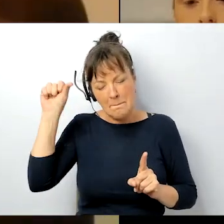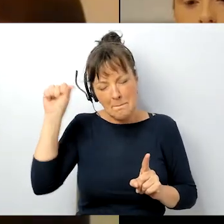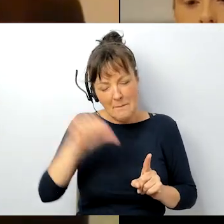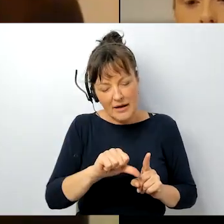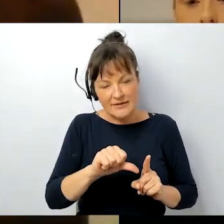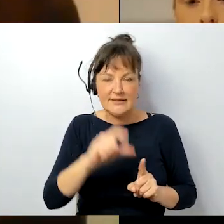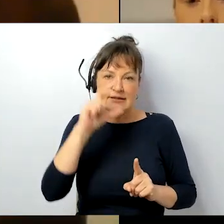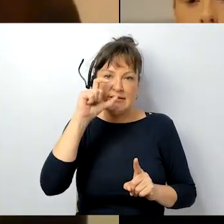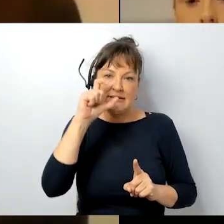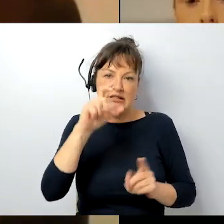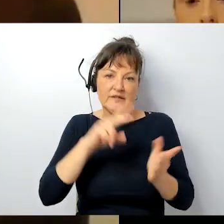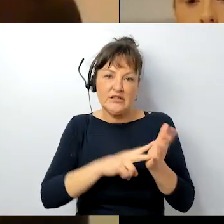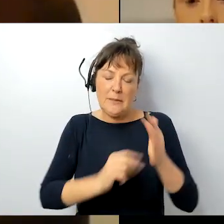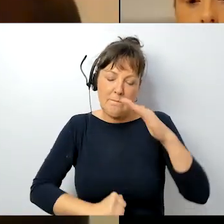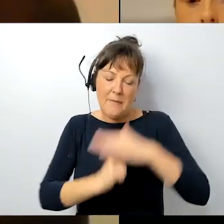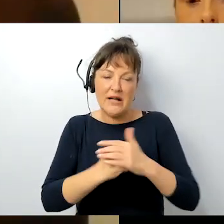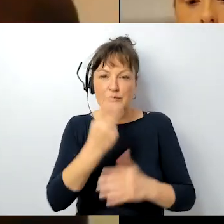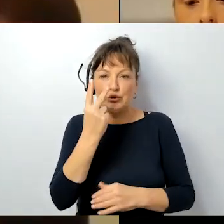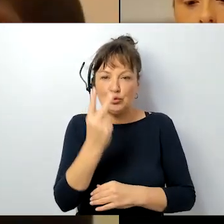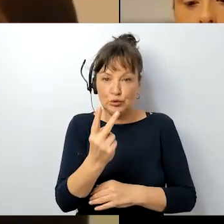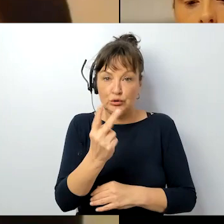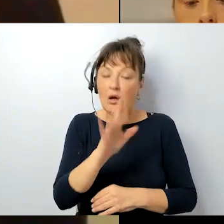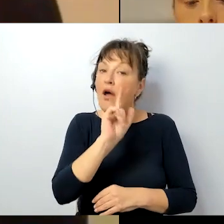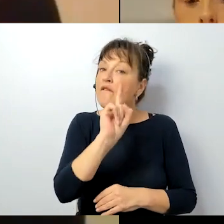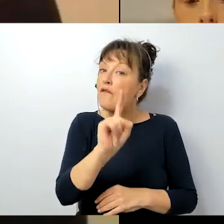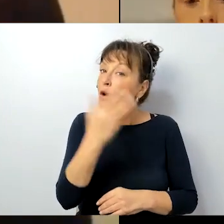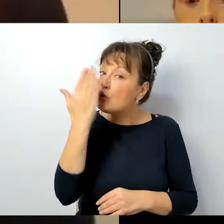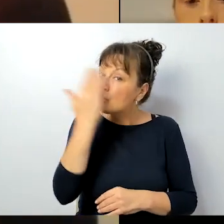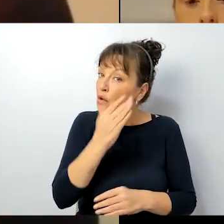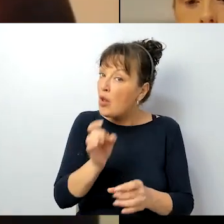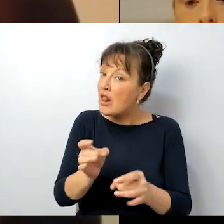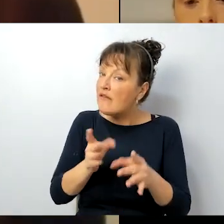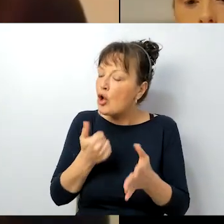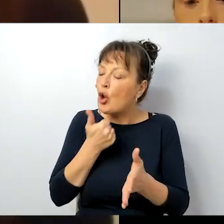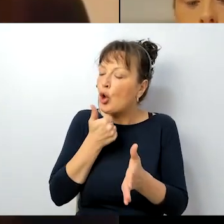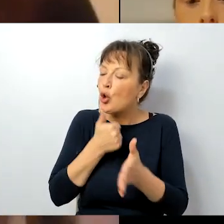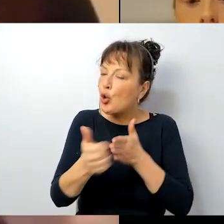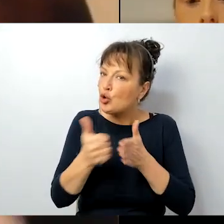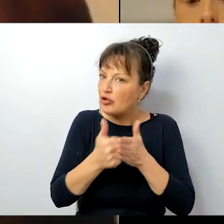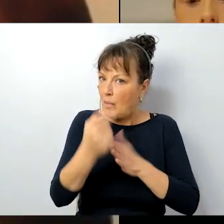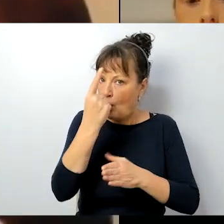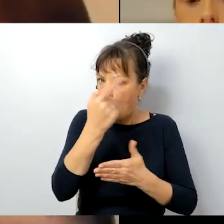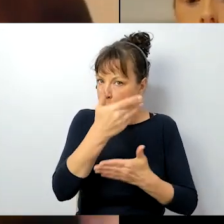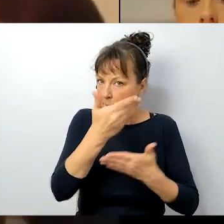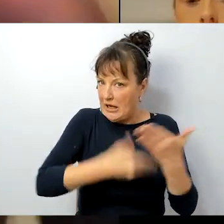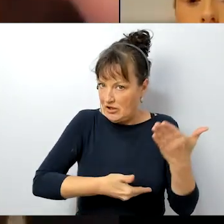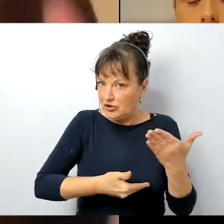at the very most. And I would say for a lot of our school leavers I think a one-page CV tends to be a